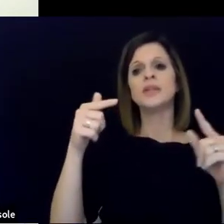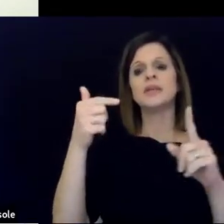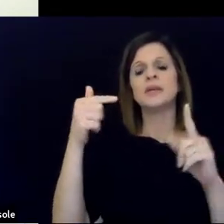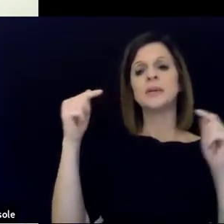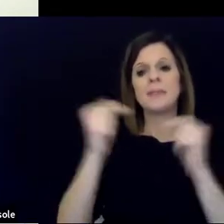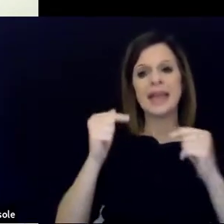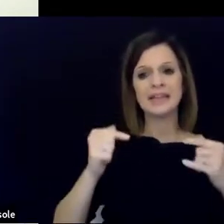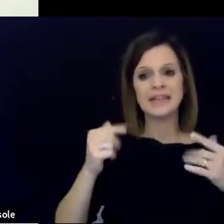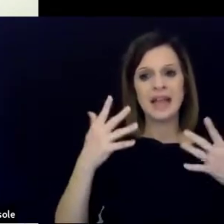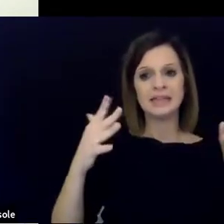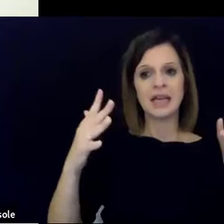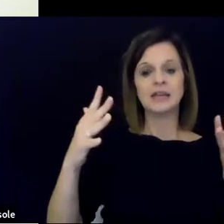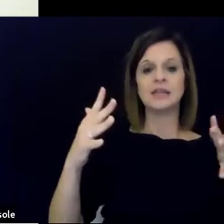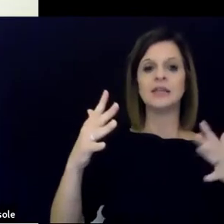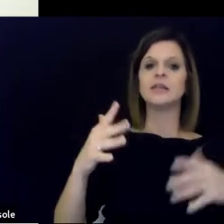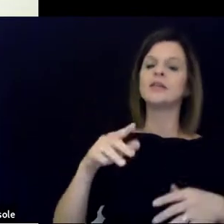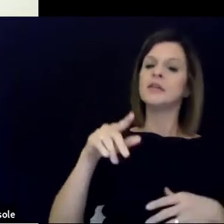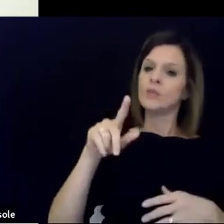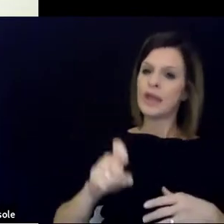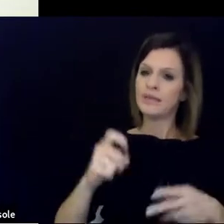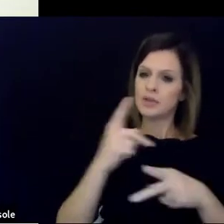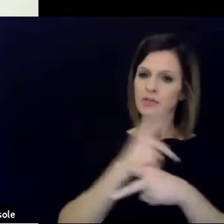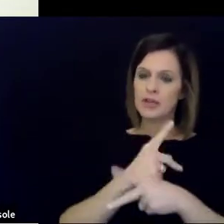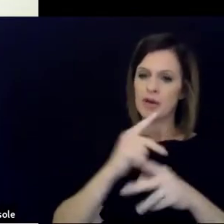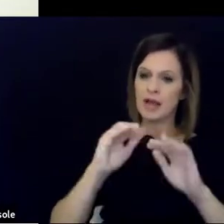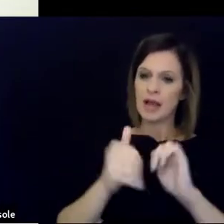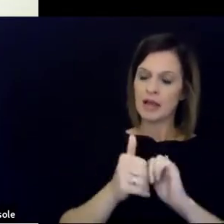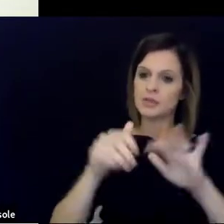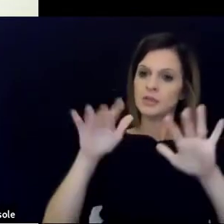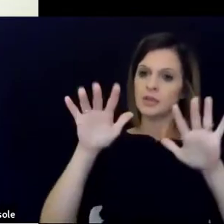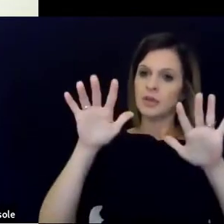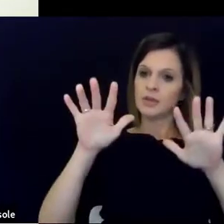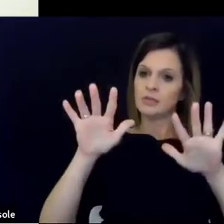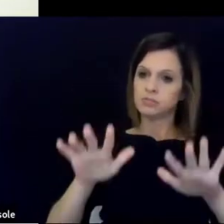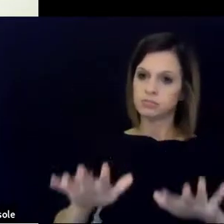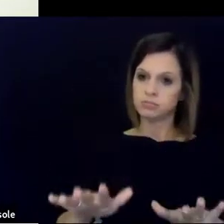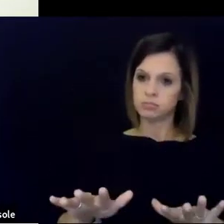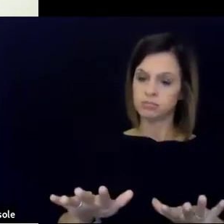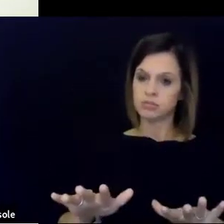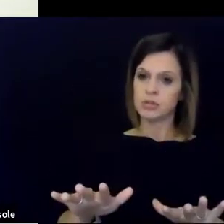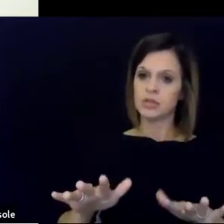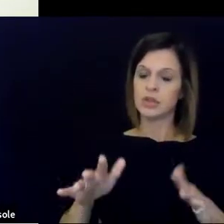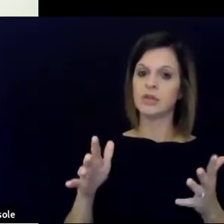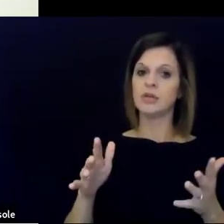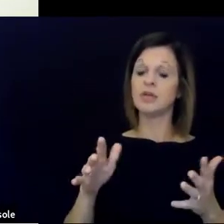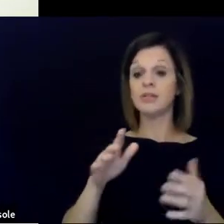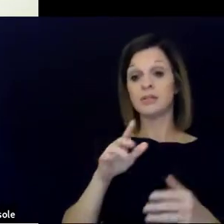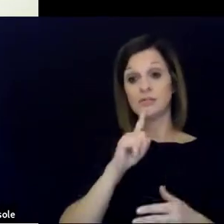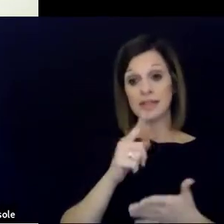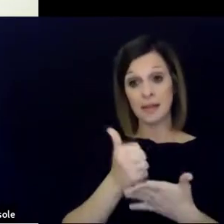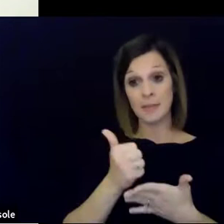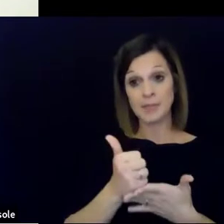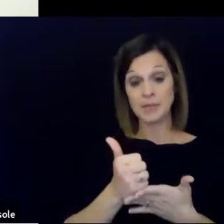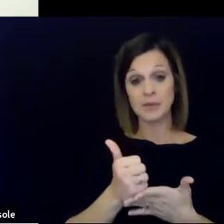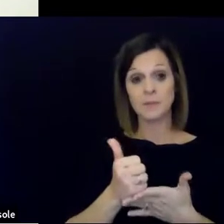where we're not so tense but more relaxed, and it actually helps reduce some of the pain. The tension, distress, nervousness,